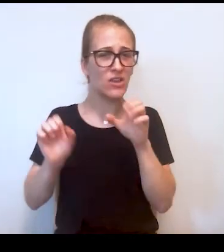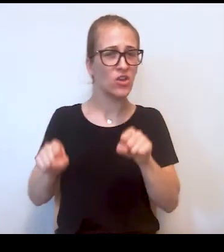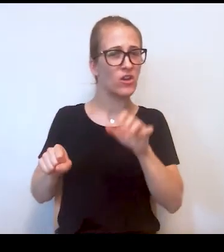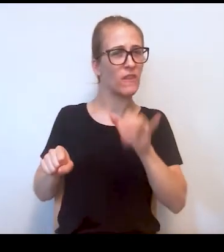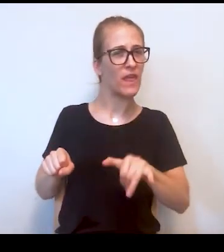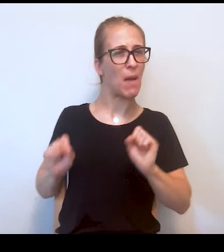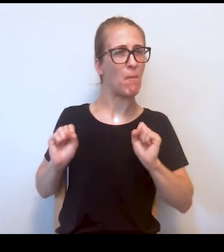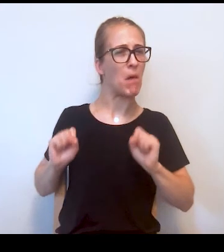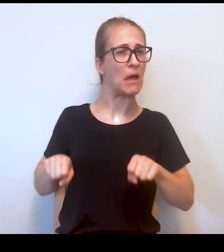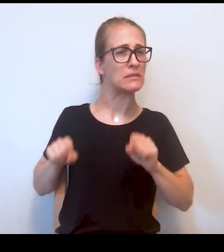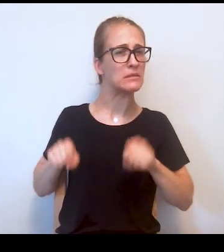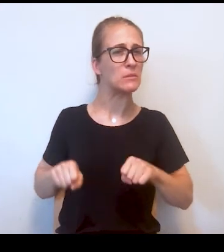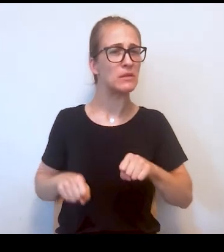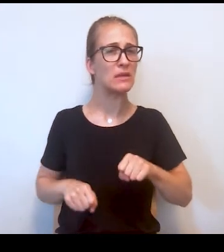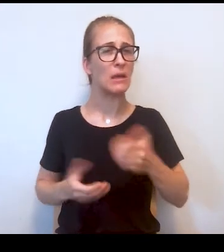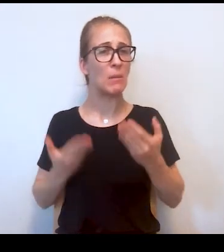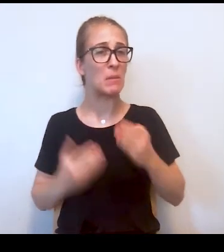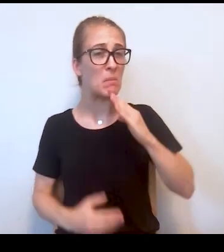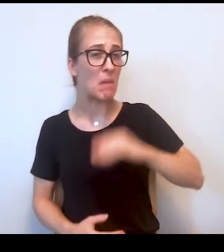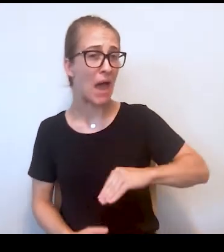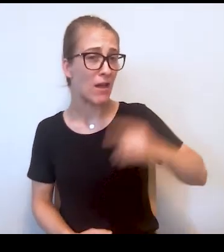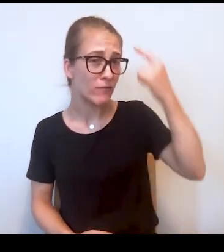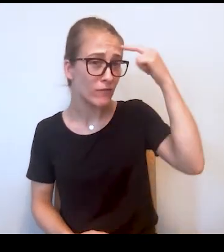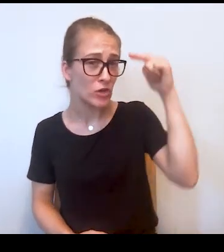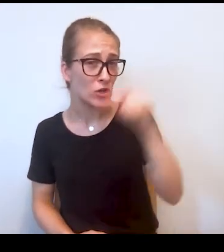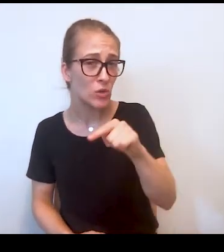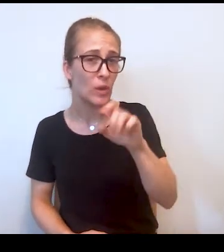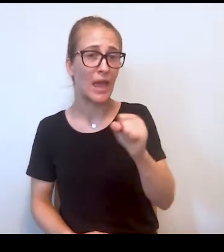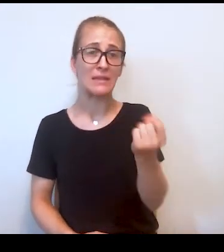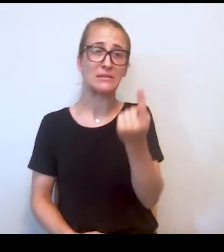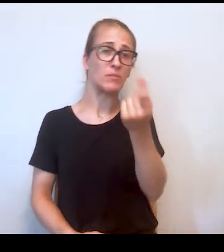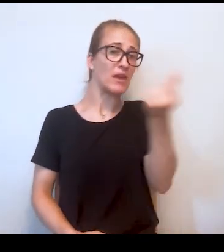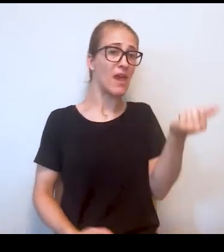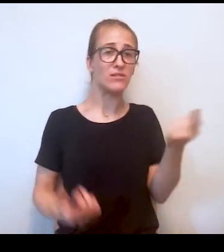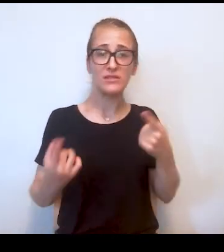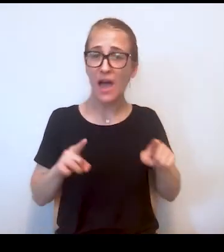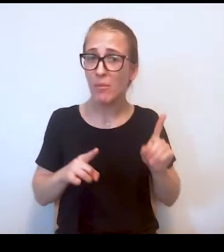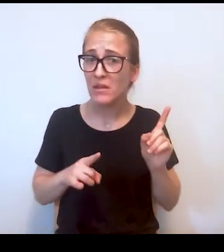that those questions could or should be asked is an awareness issue in and of itself.